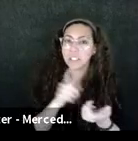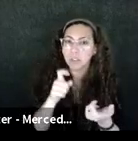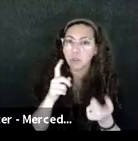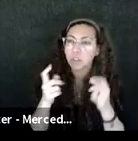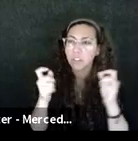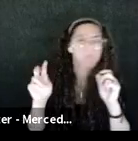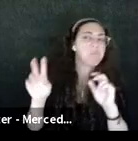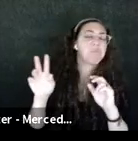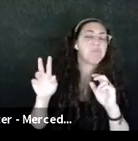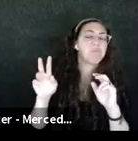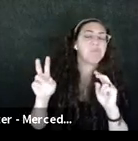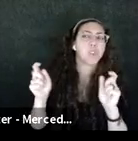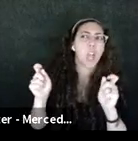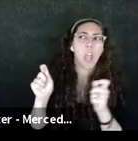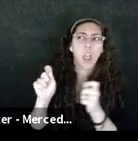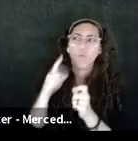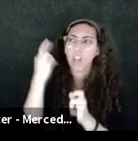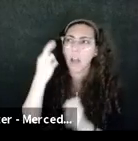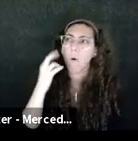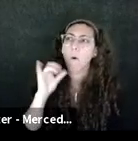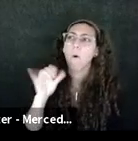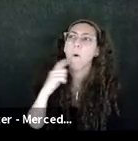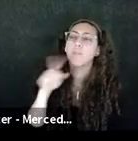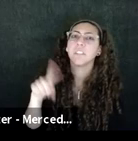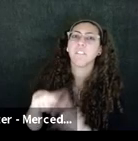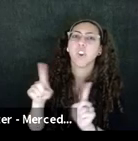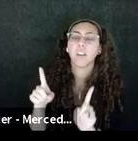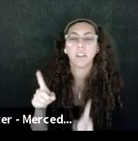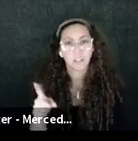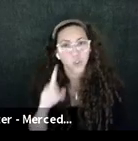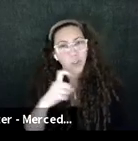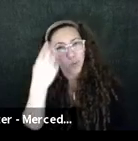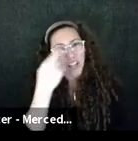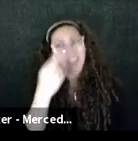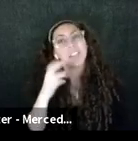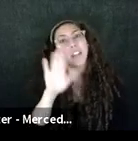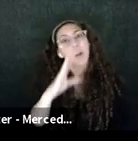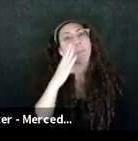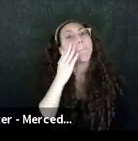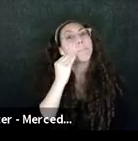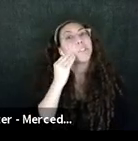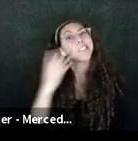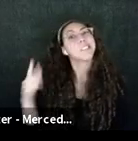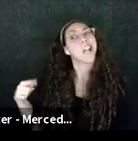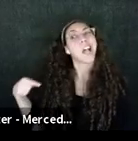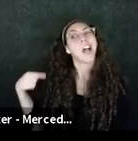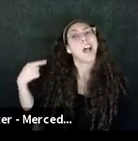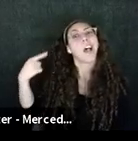Jason Williams: So, and that's some cutting edge stuff that we're really just learning now and that applies to a lot of the things that applies to emotions.